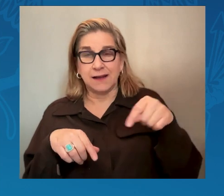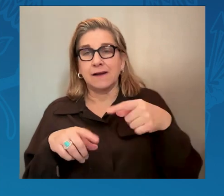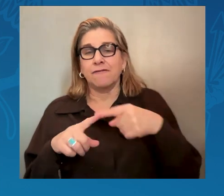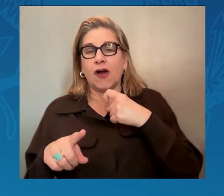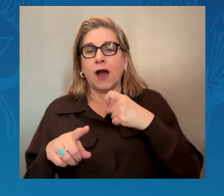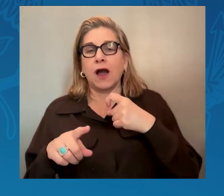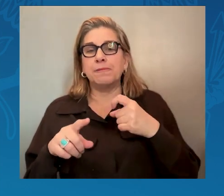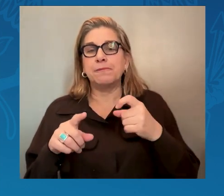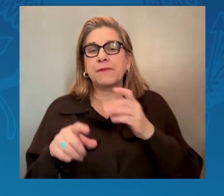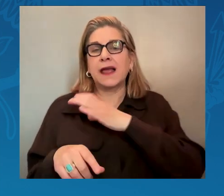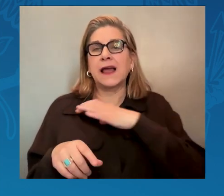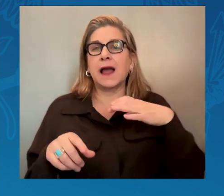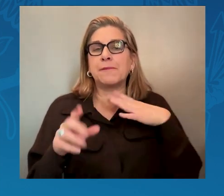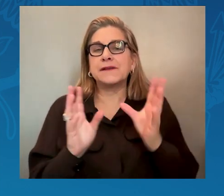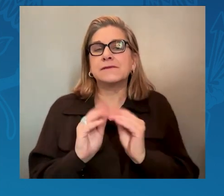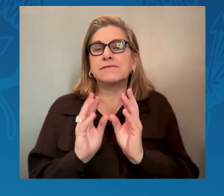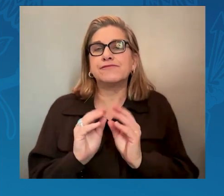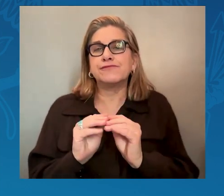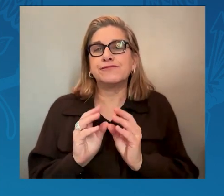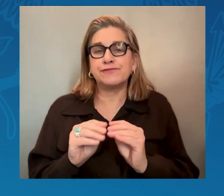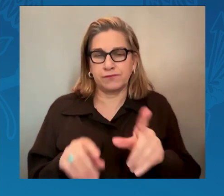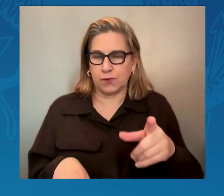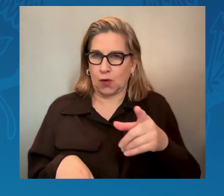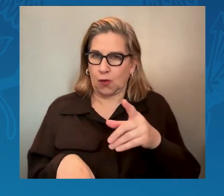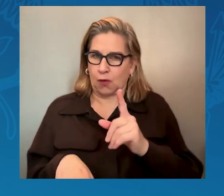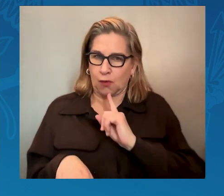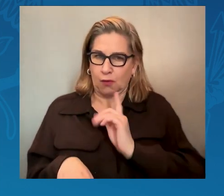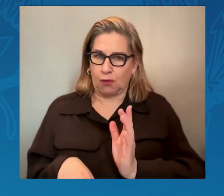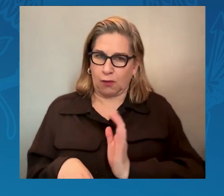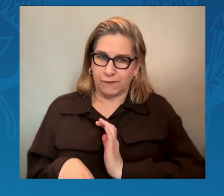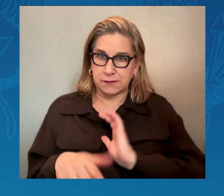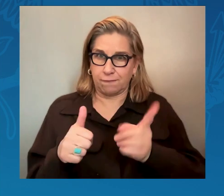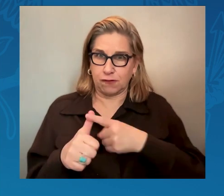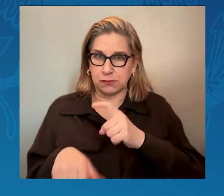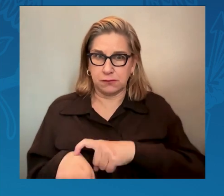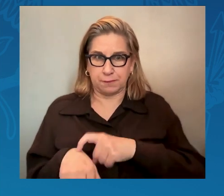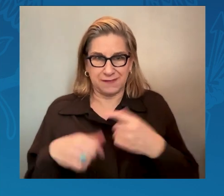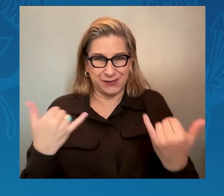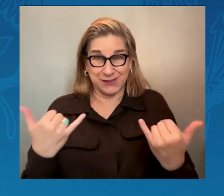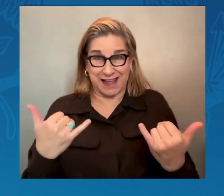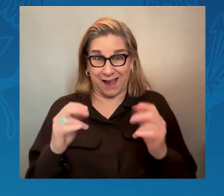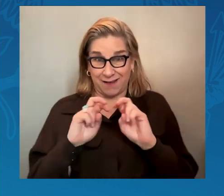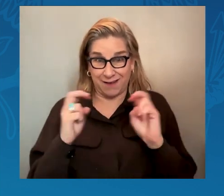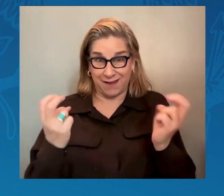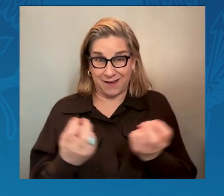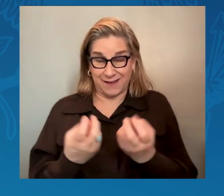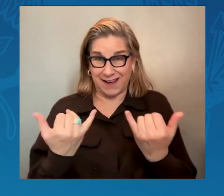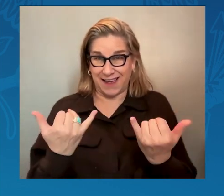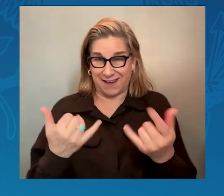to discuss then the progress that we have made. But understanding there is still so much work to be done.